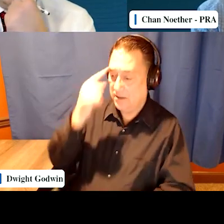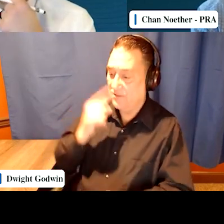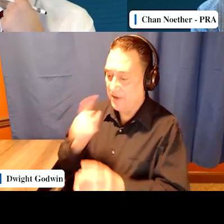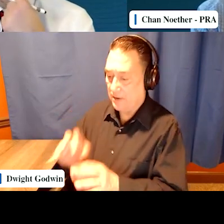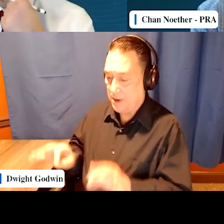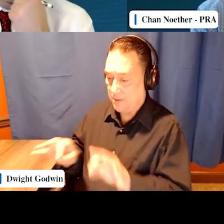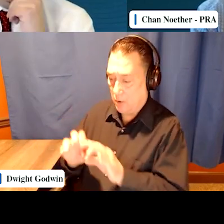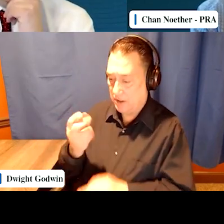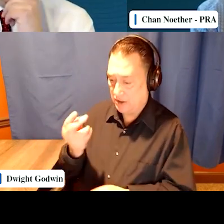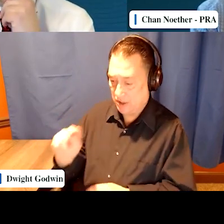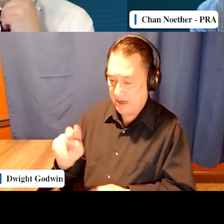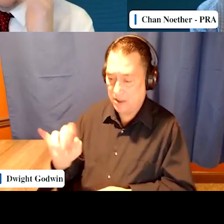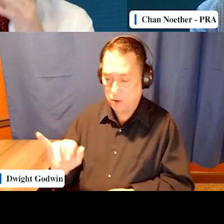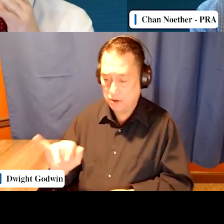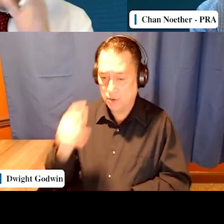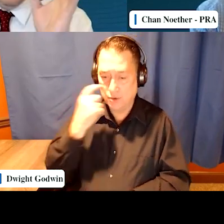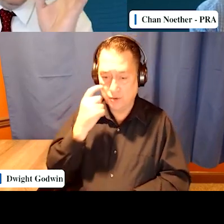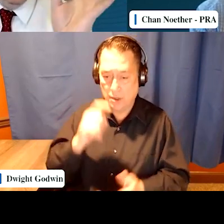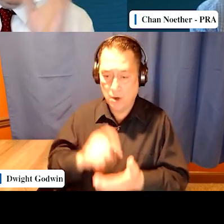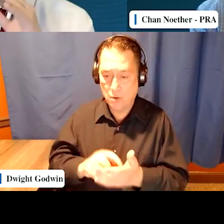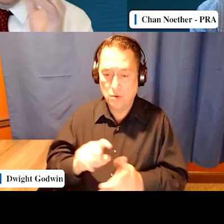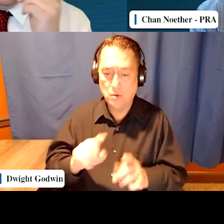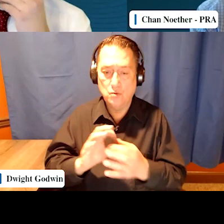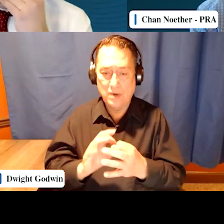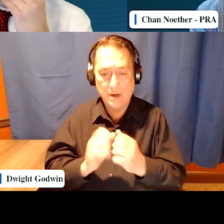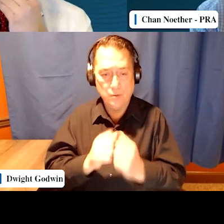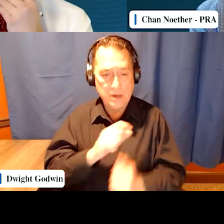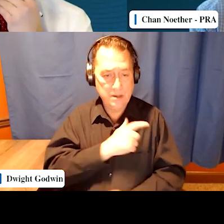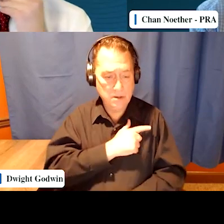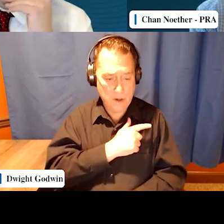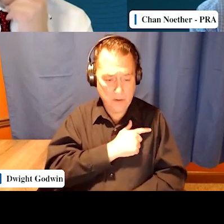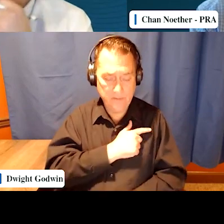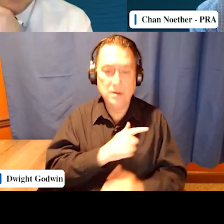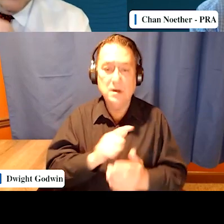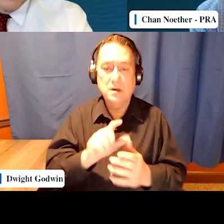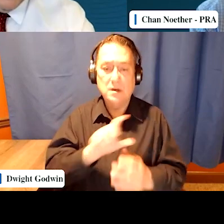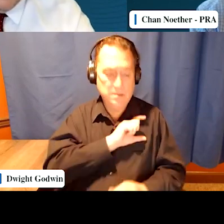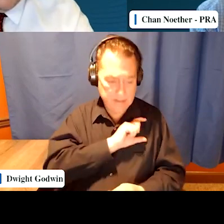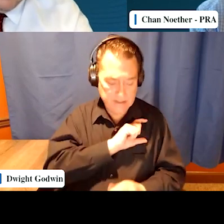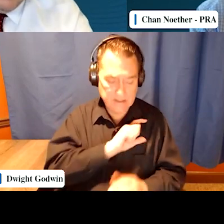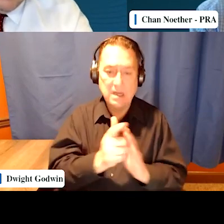to note that regarding law enforcement and criminal in the Sequential Intercept Model is that